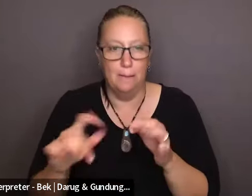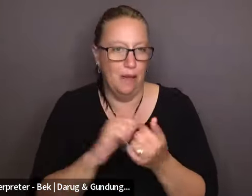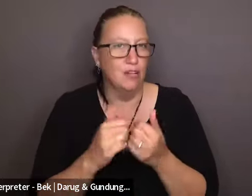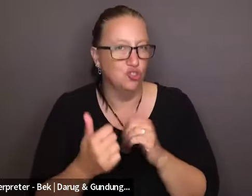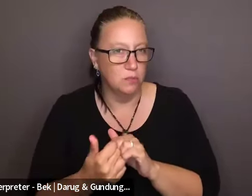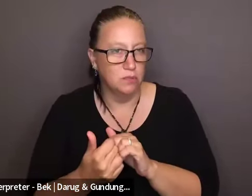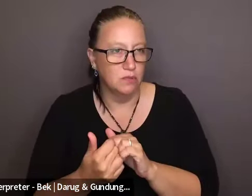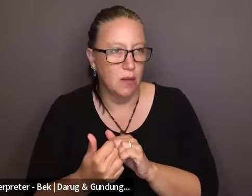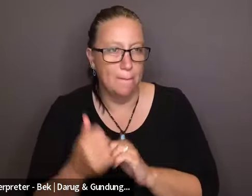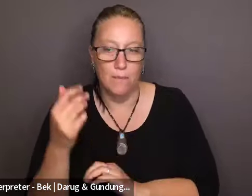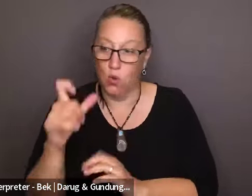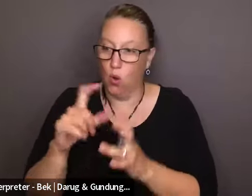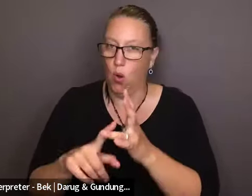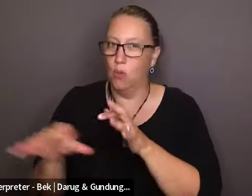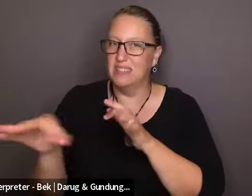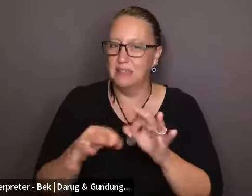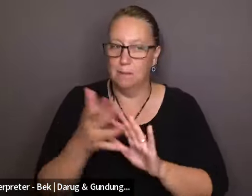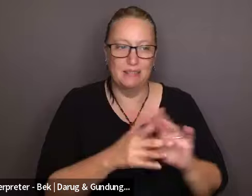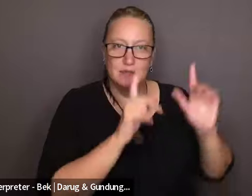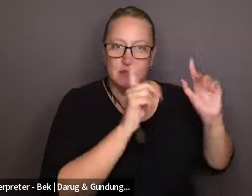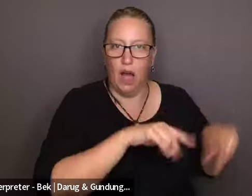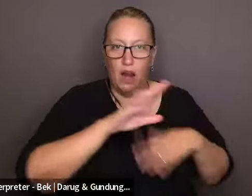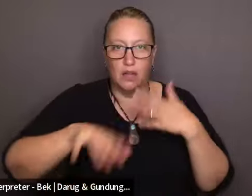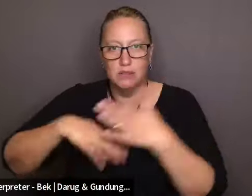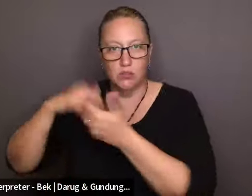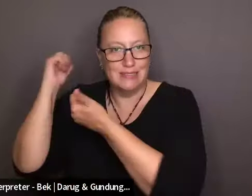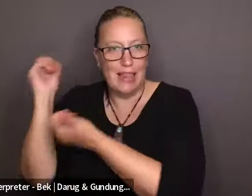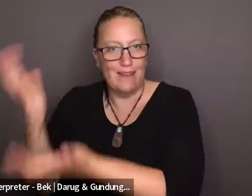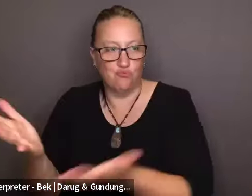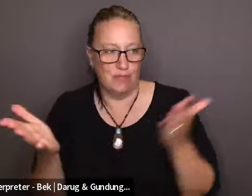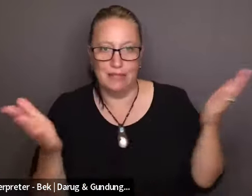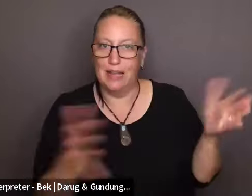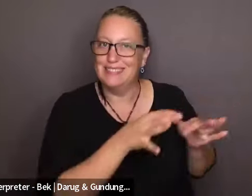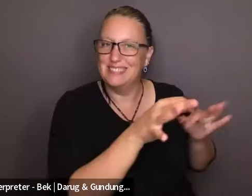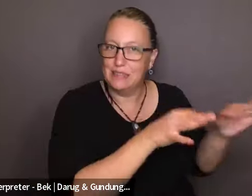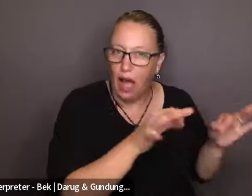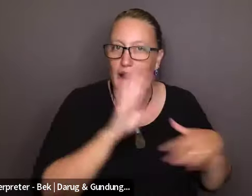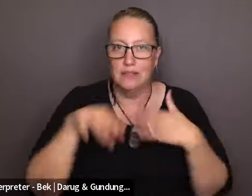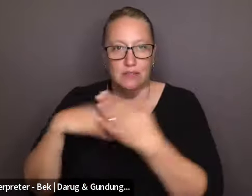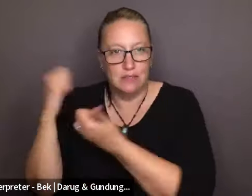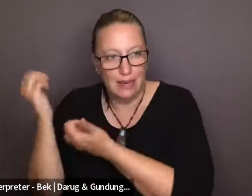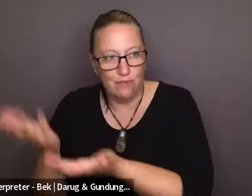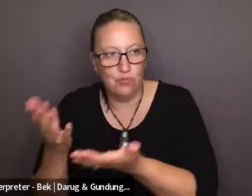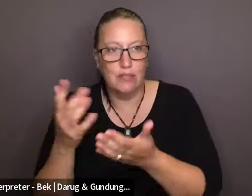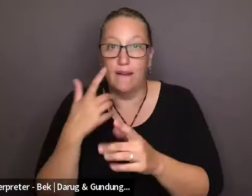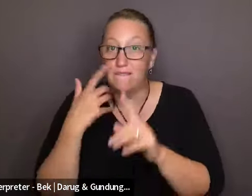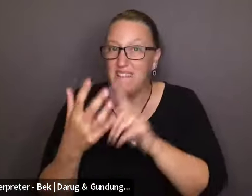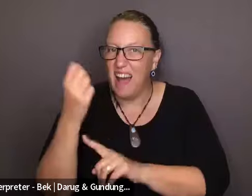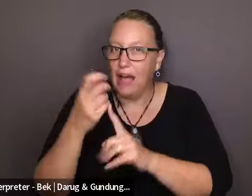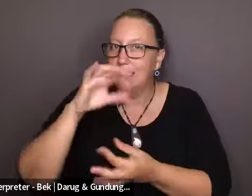reviewers will infer it. The third area is co-design and partnership. Co-design means working across the